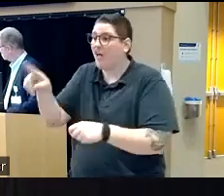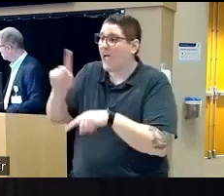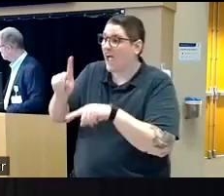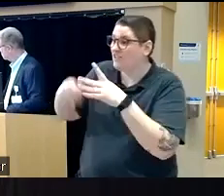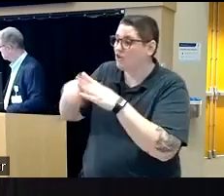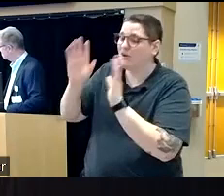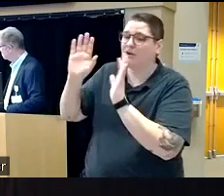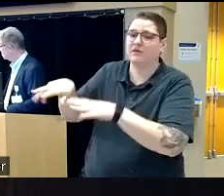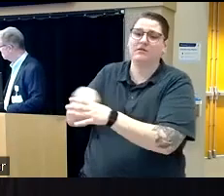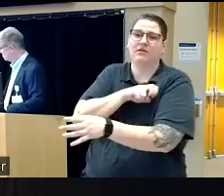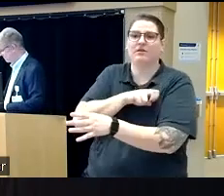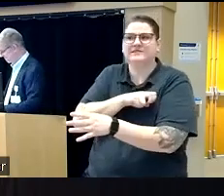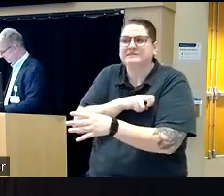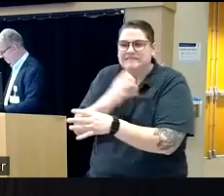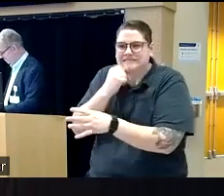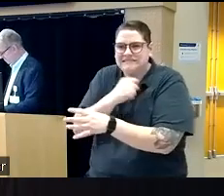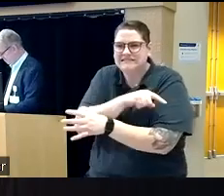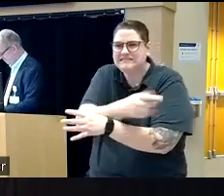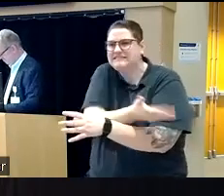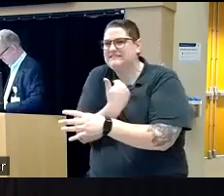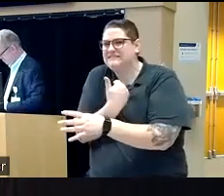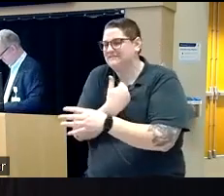I just want to add too I think it's vitally important to have the right people in the